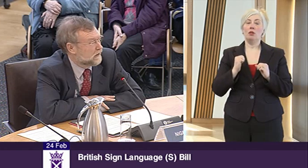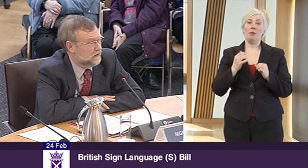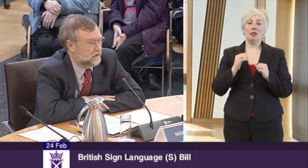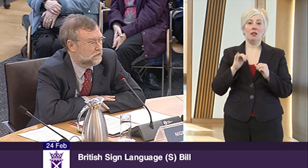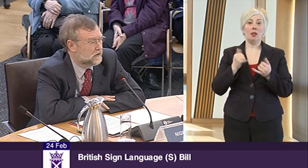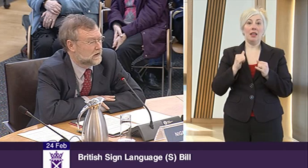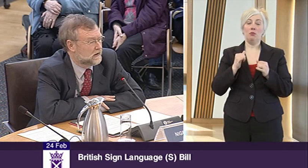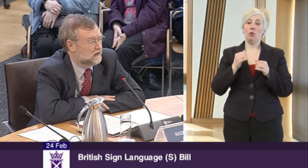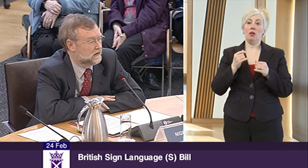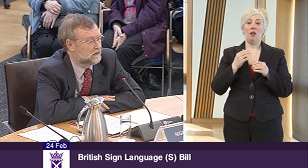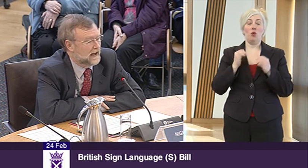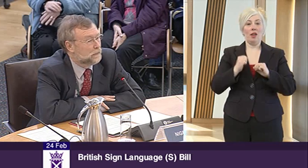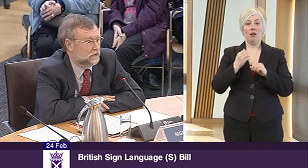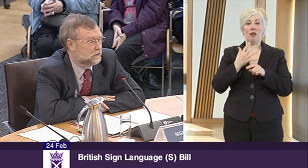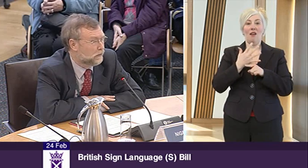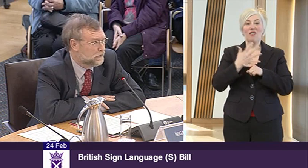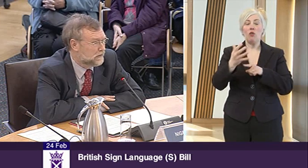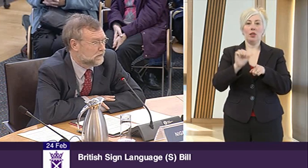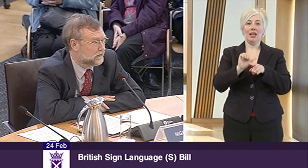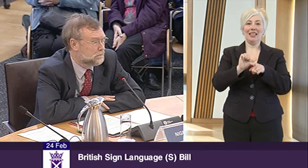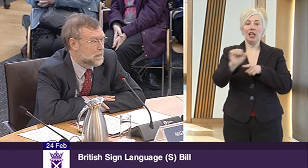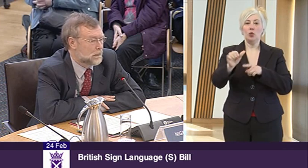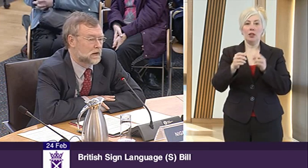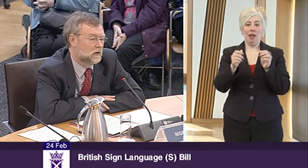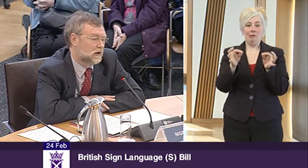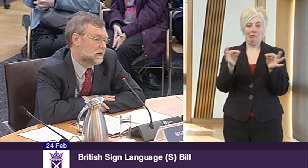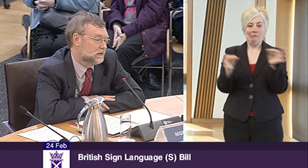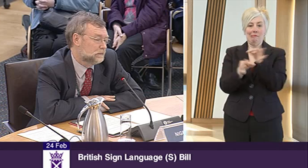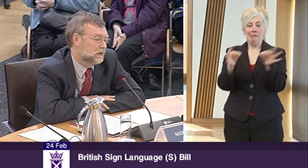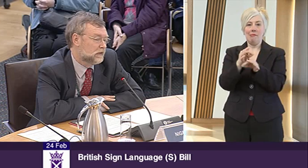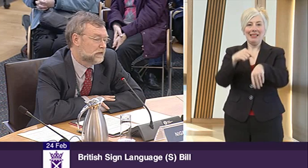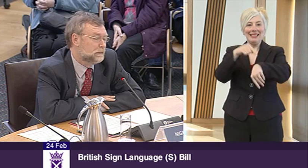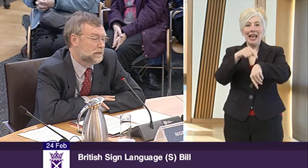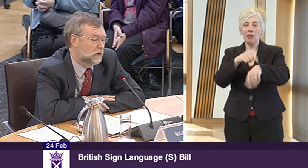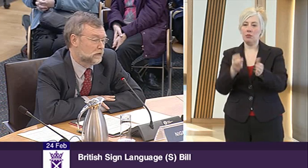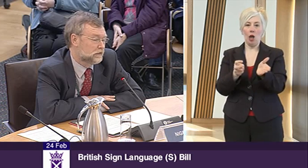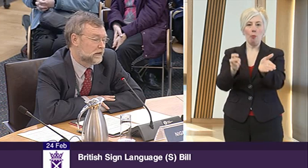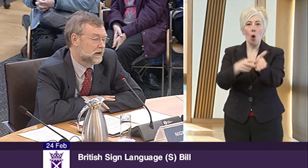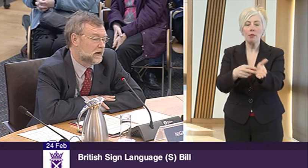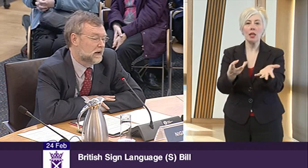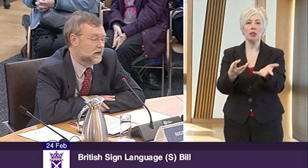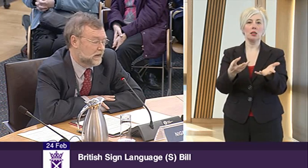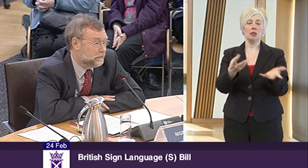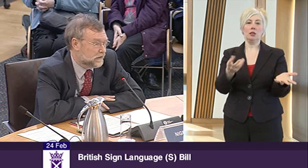there are occasions when we have to rearrange an out-patient appointment for a deaf person